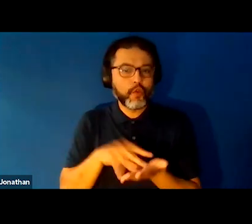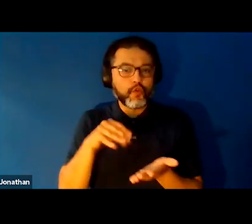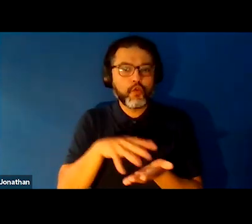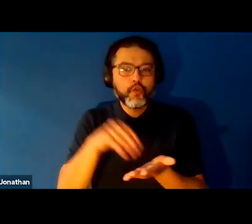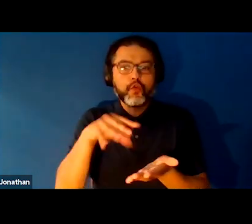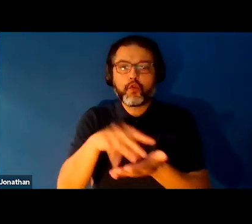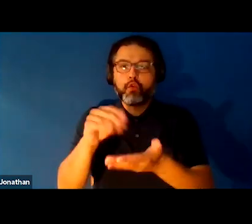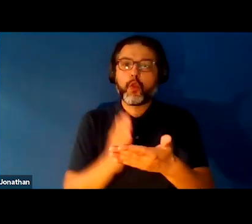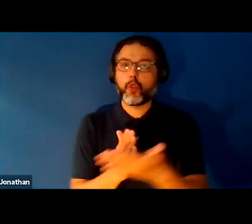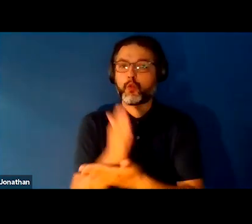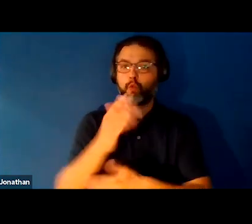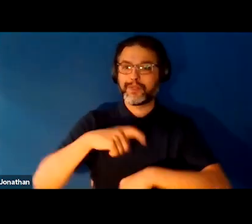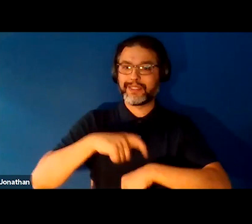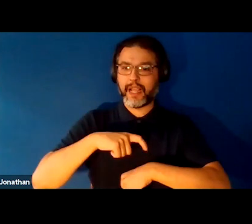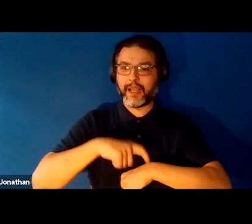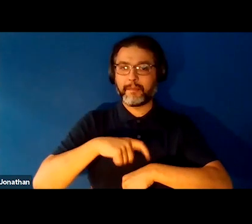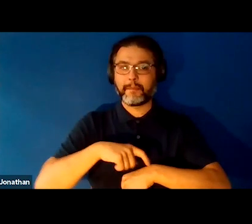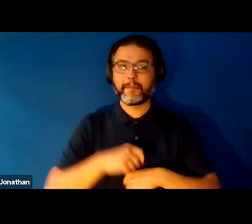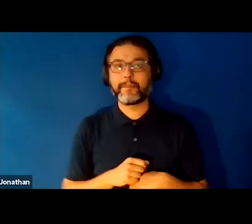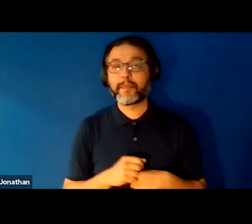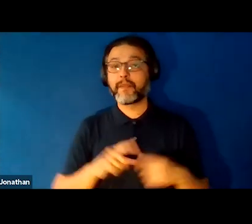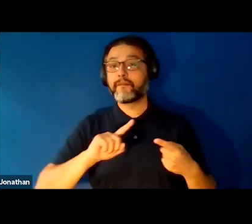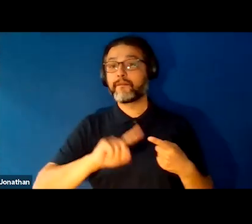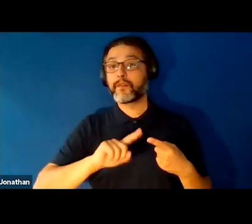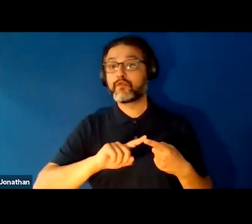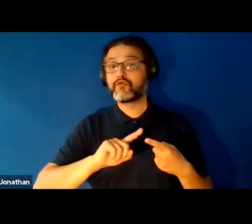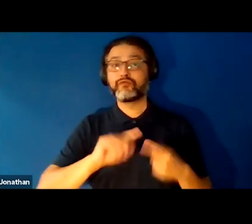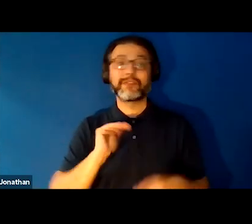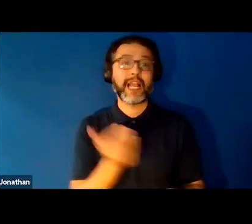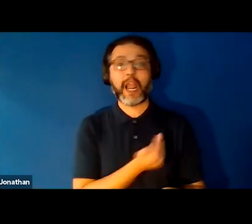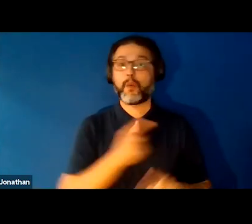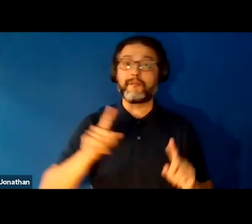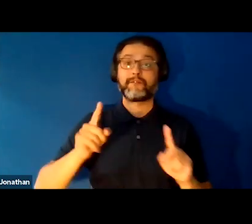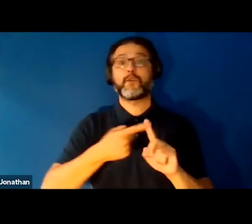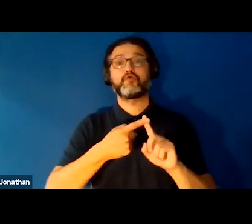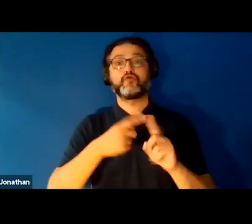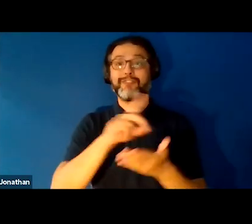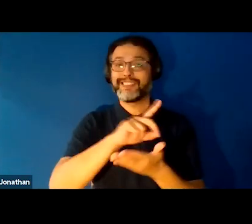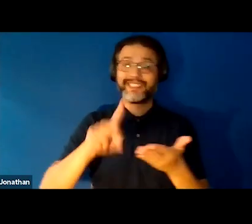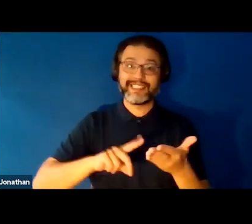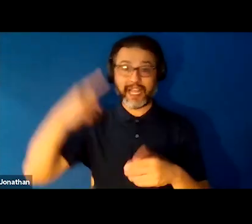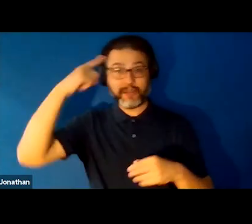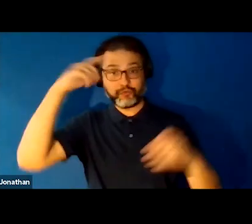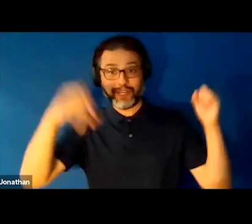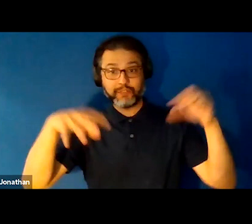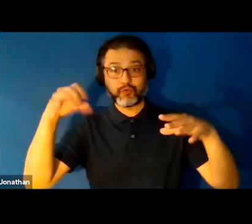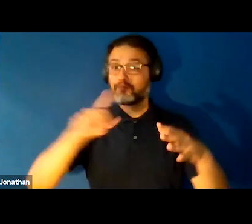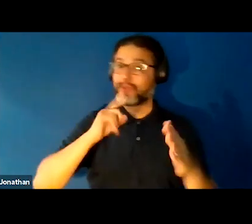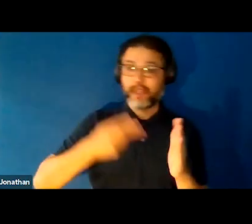One is in our first design – which Derrick was actually President of the student body